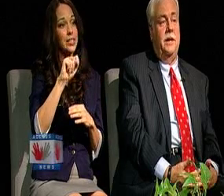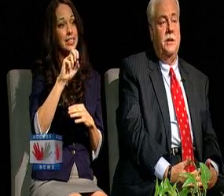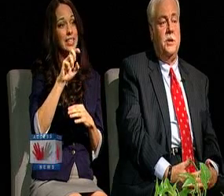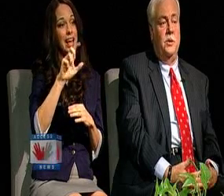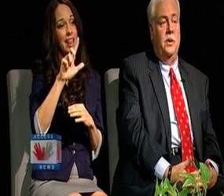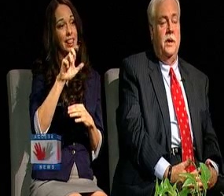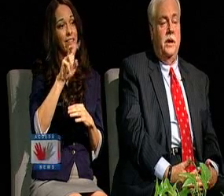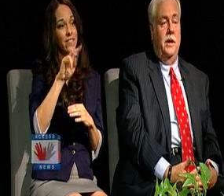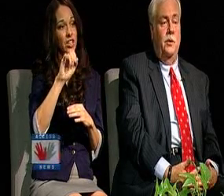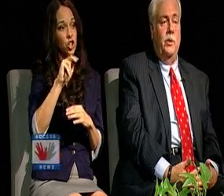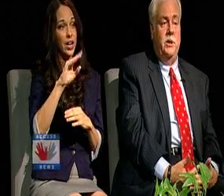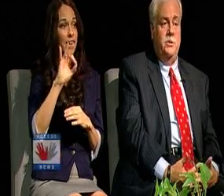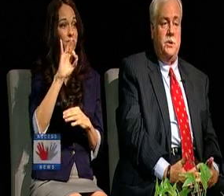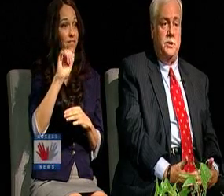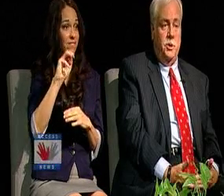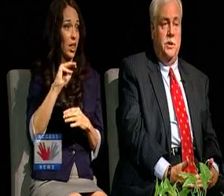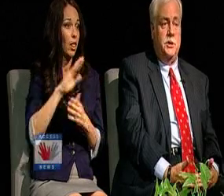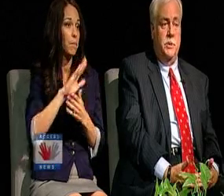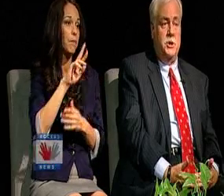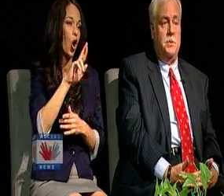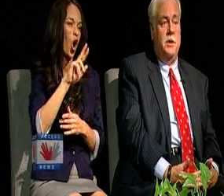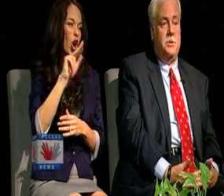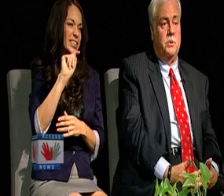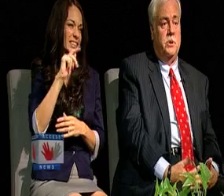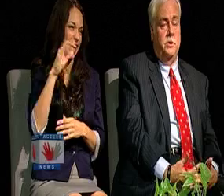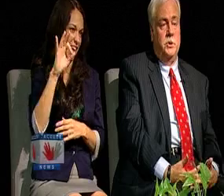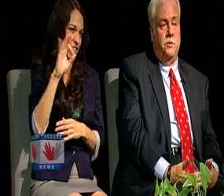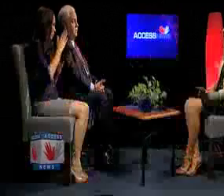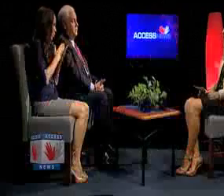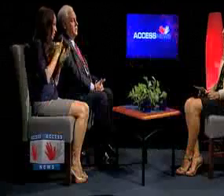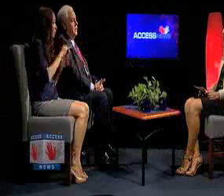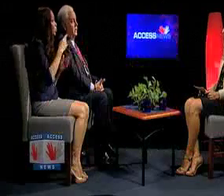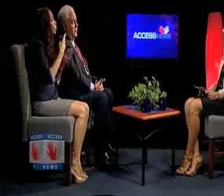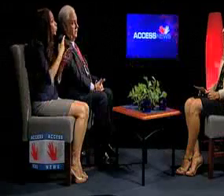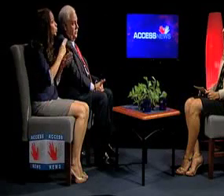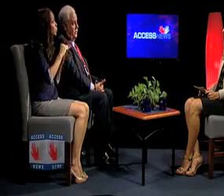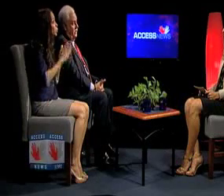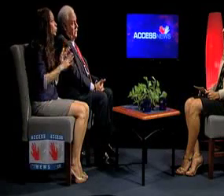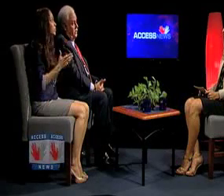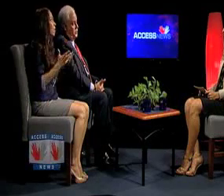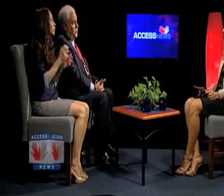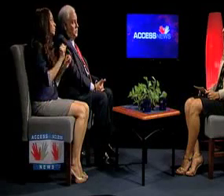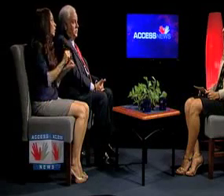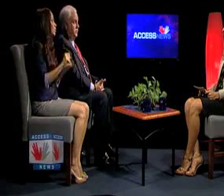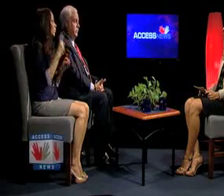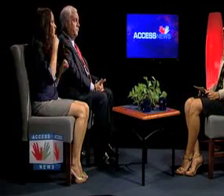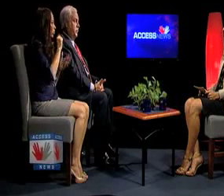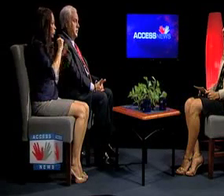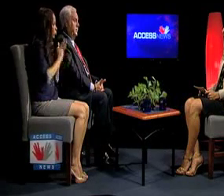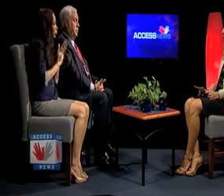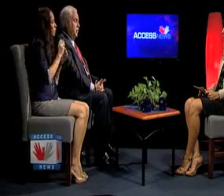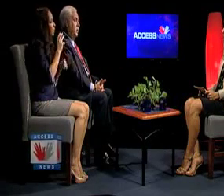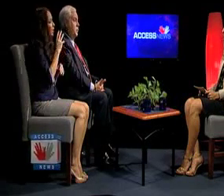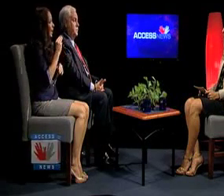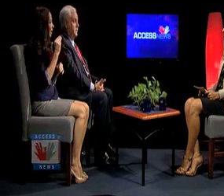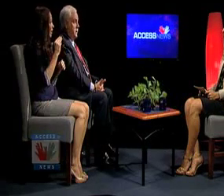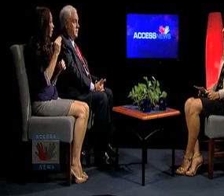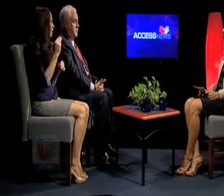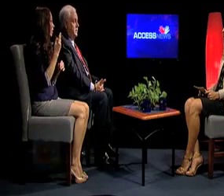And so we use the students as much as possible to do the script and then we also use the... for example, Young Lawyers of Texas